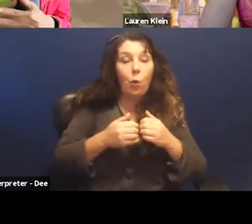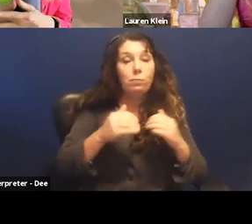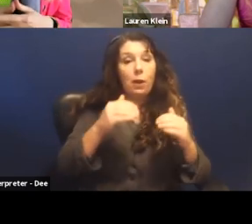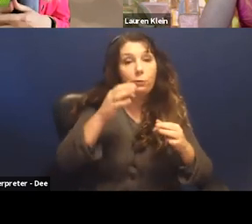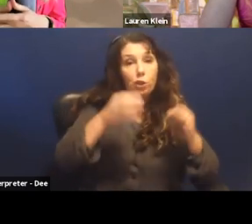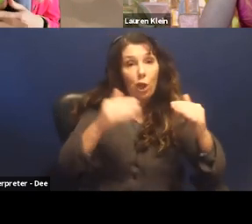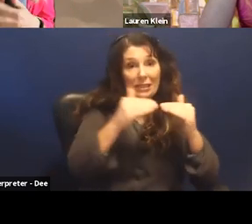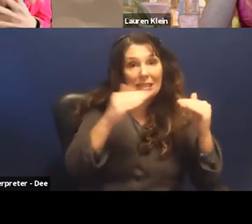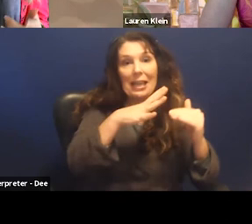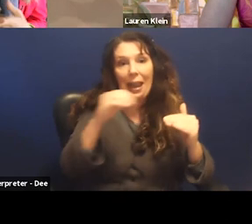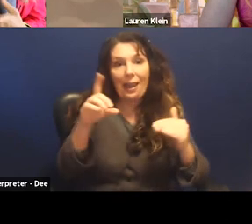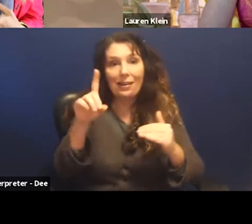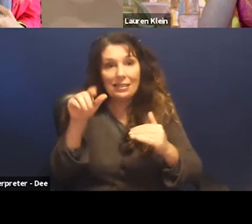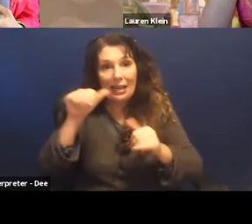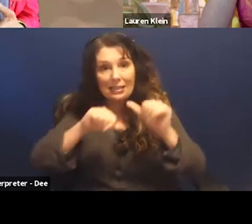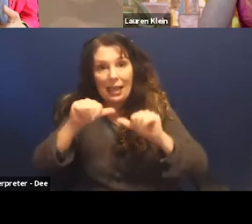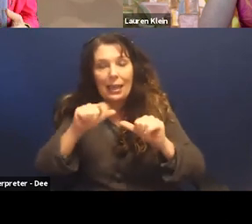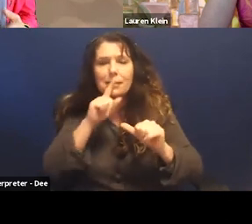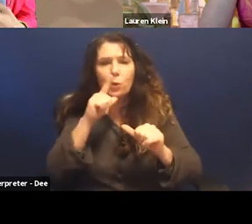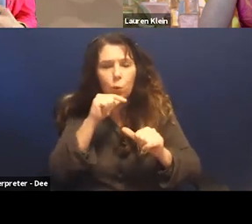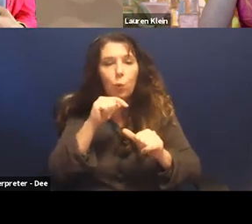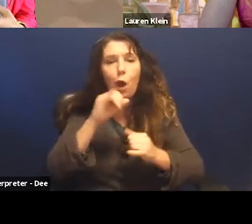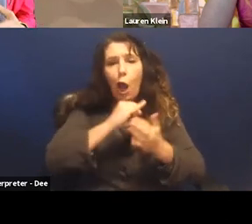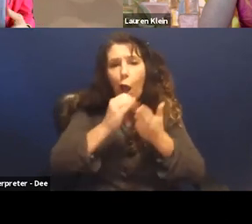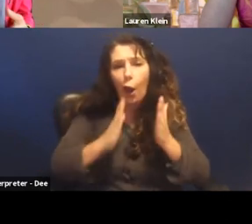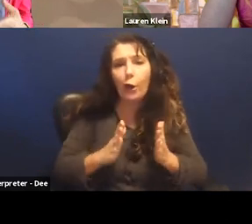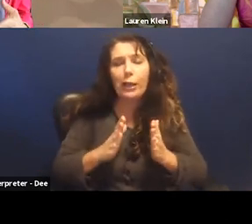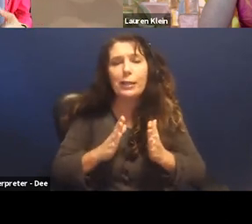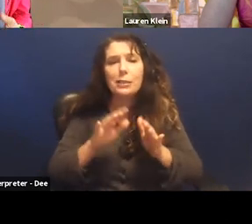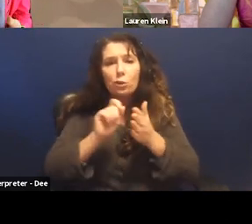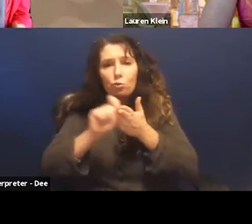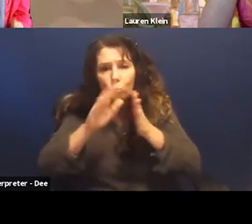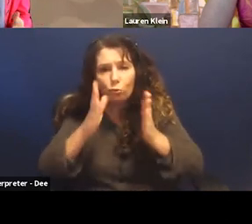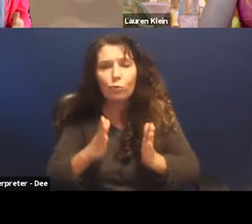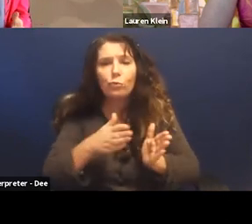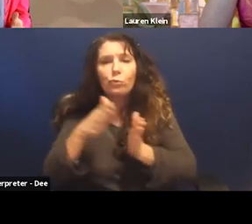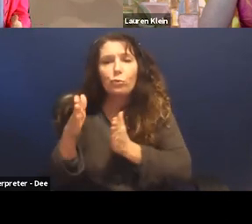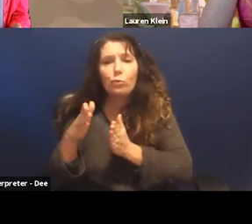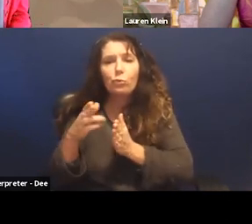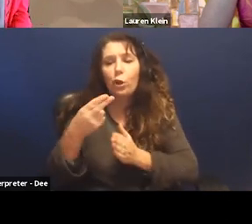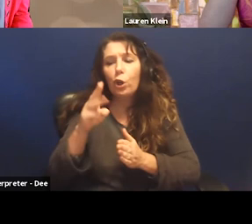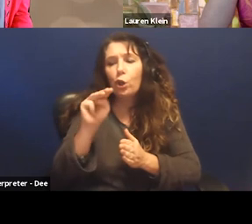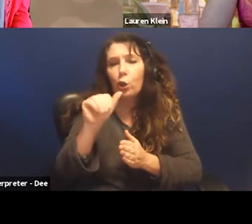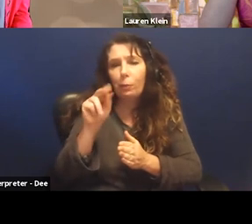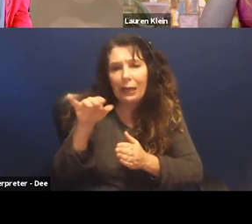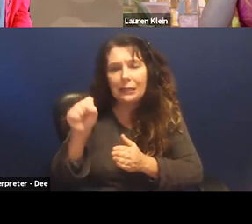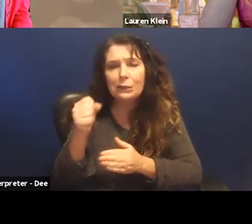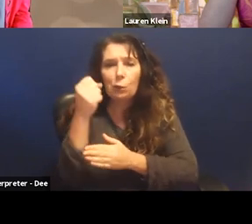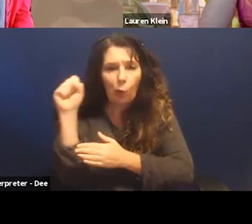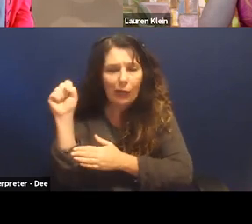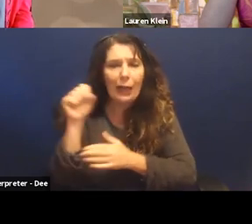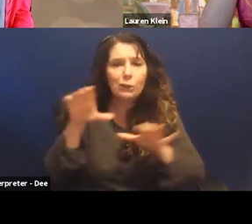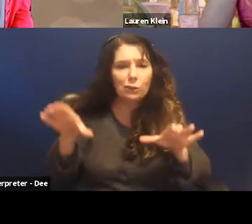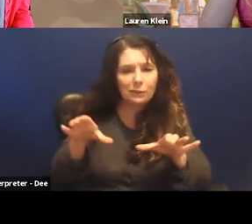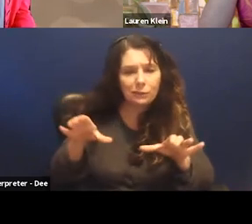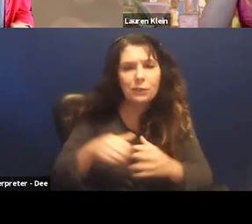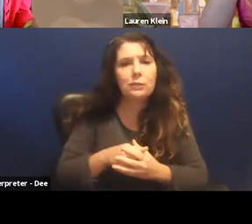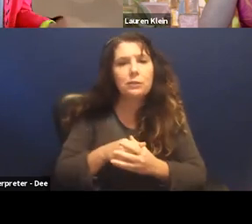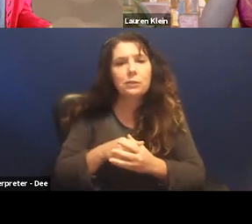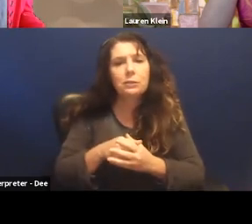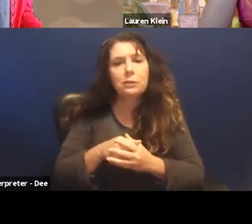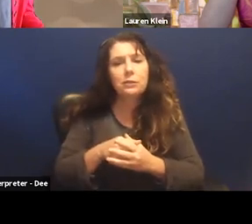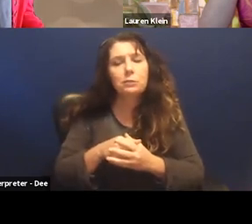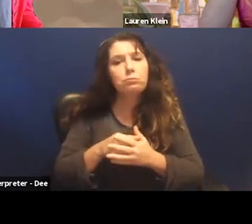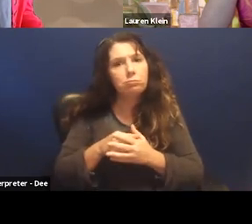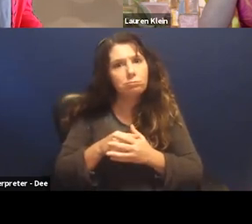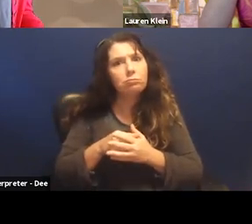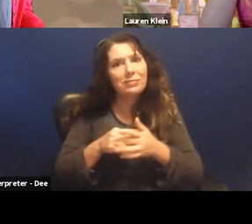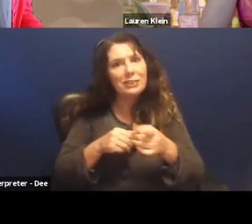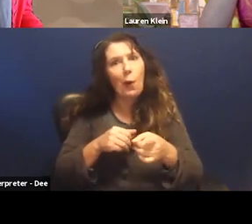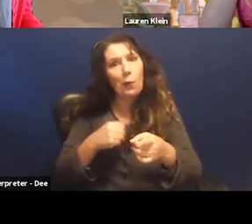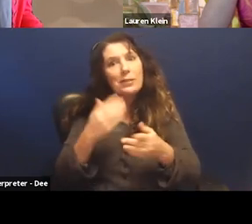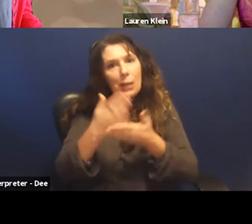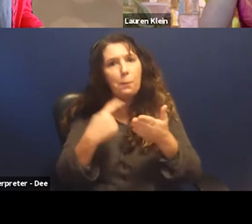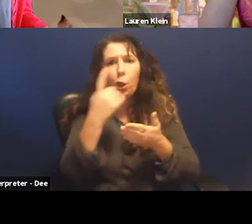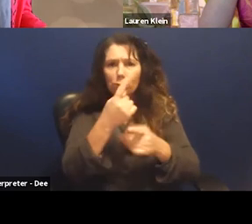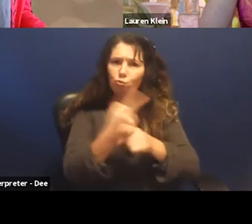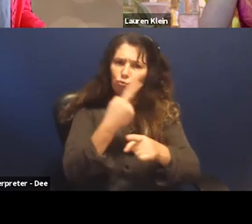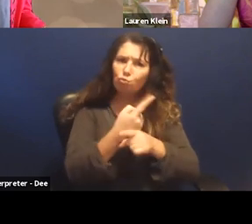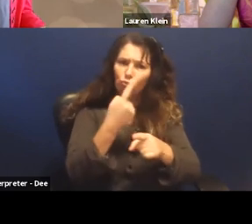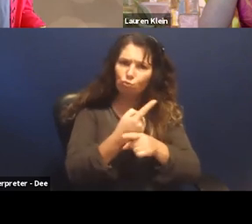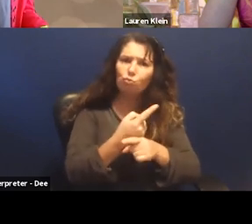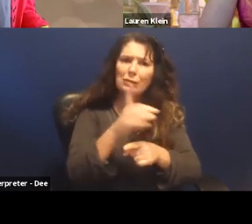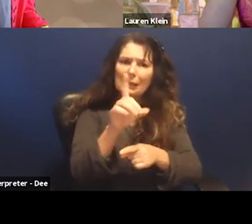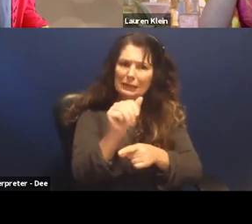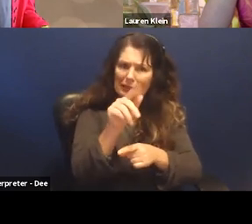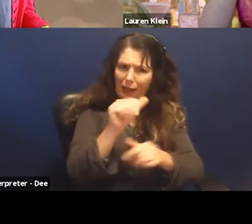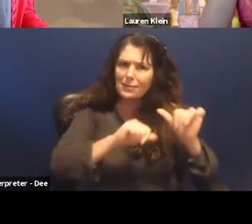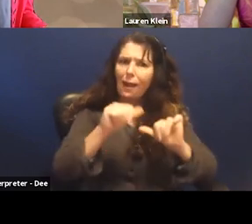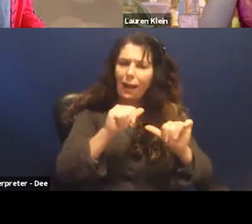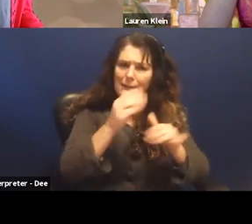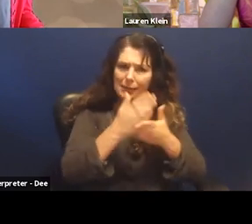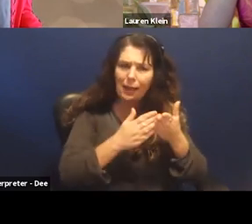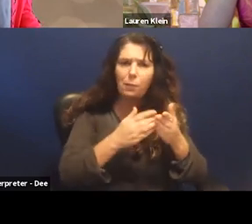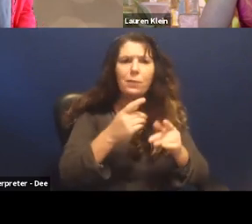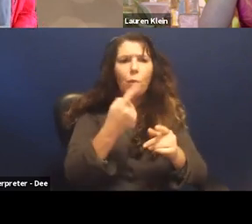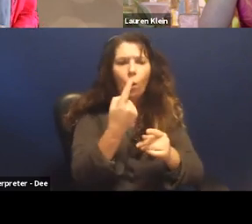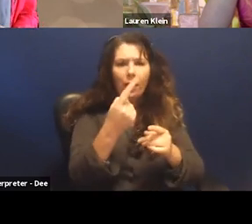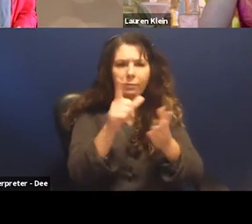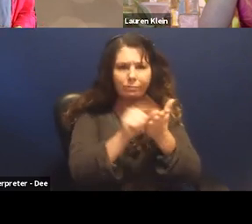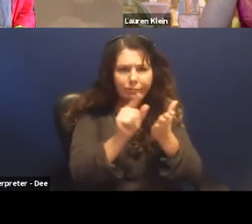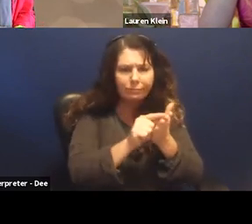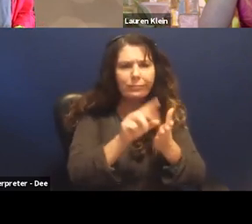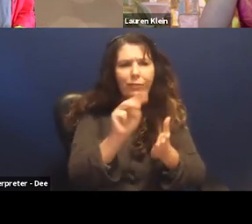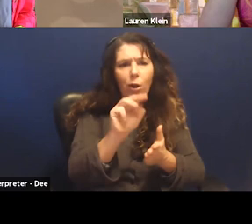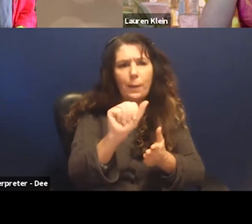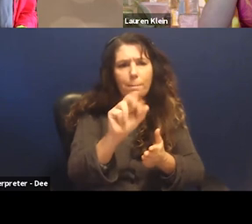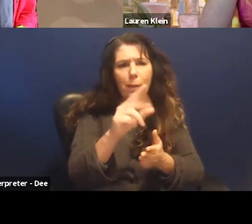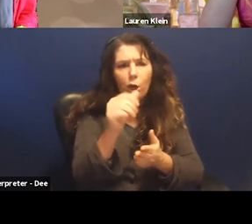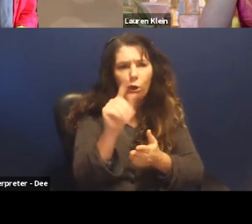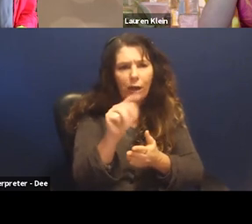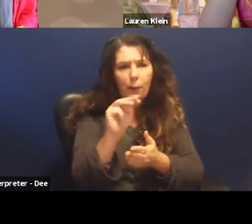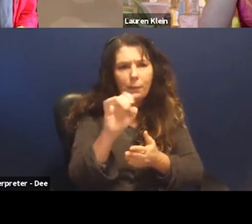being undertaken by artists by journalists by humanists by community organizers and by activists. And so some of this work does look like traditional data science so there's this paper here from Margaret Mitchell on human reporting bias.